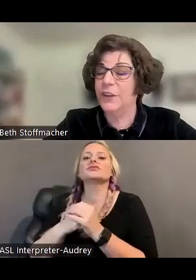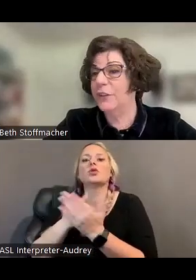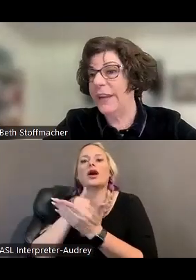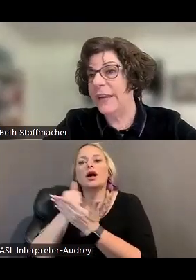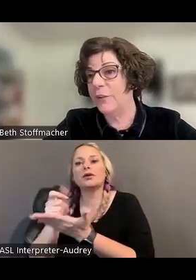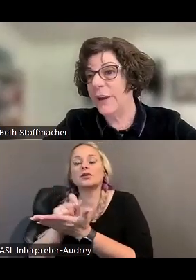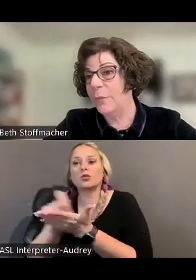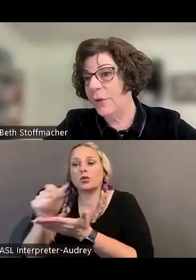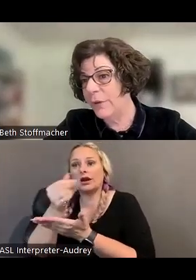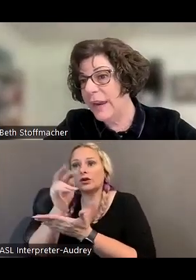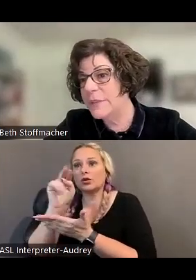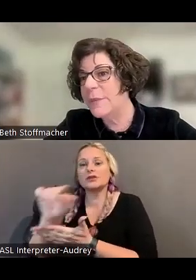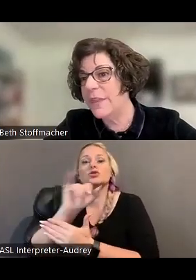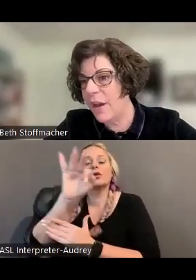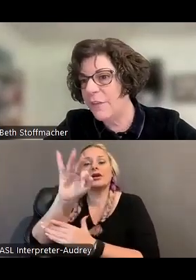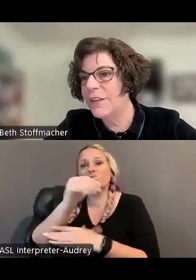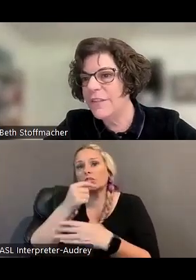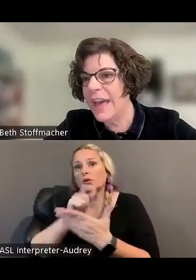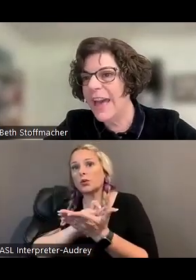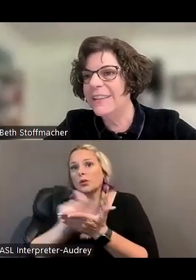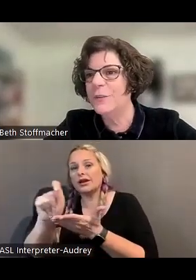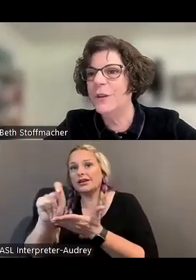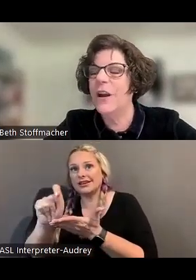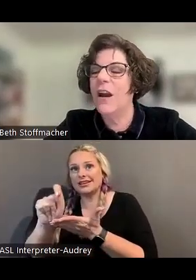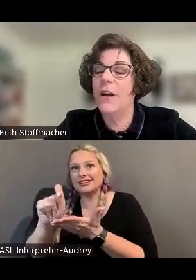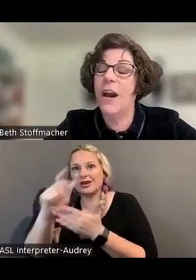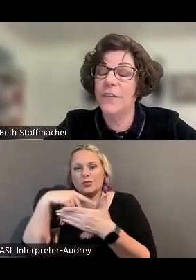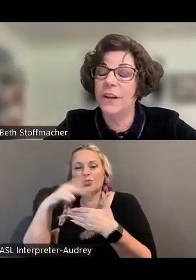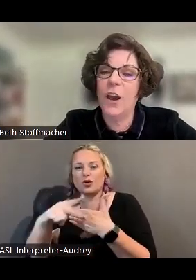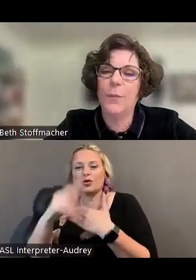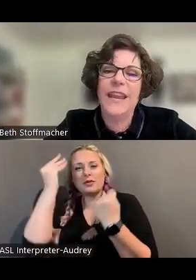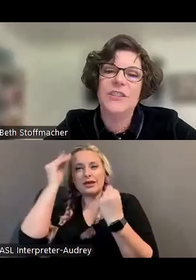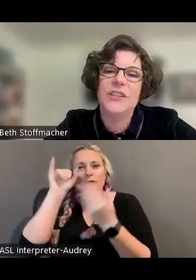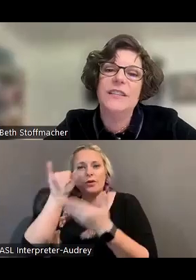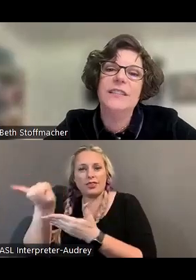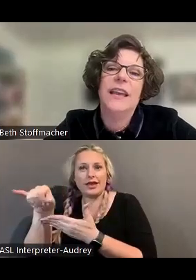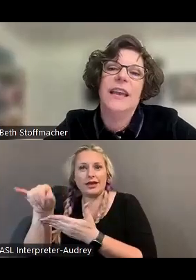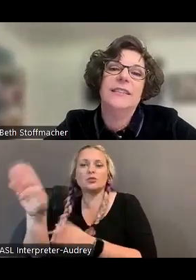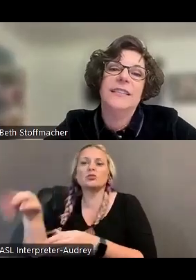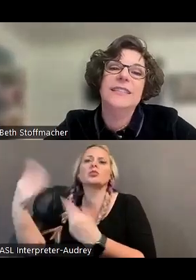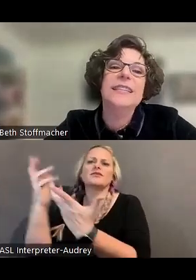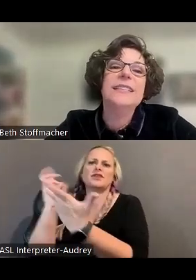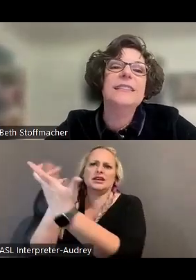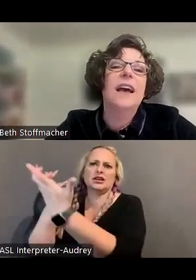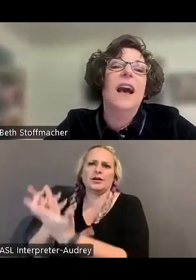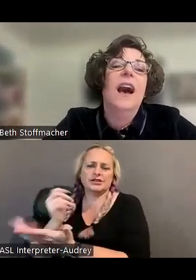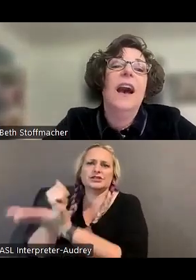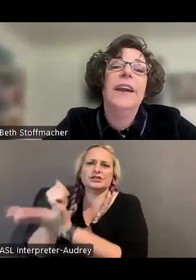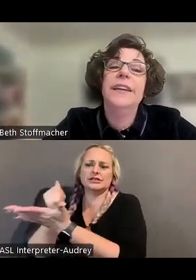creating grant programs, be thoughtful of that to offer accommodations and assistance. Hiring